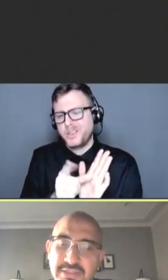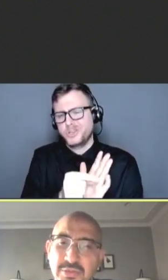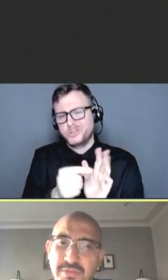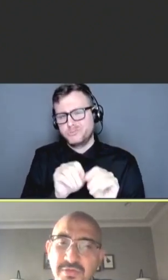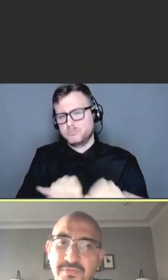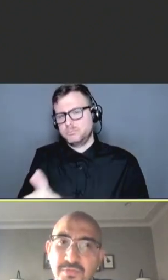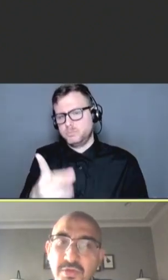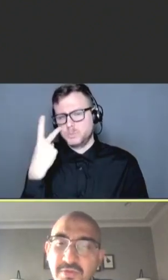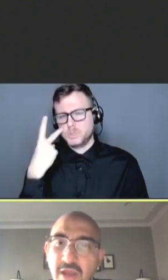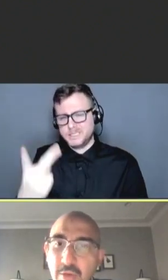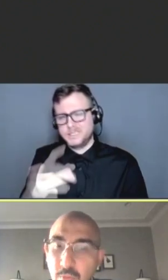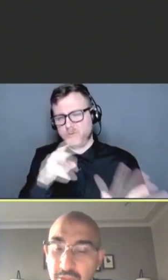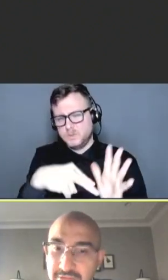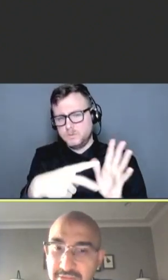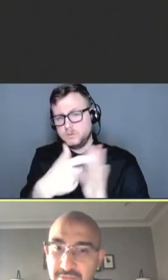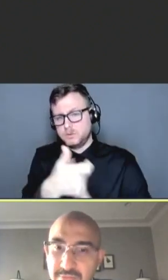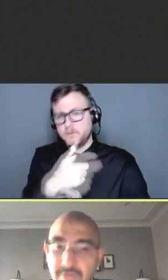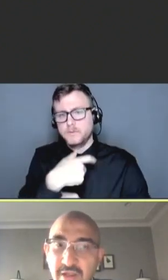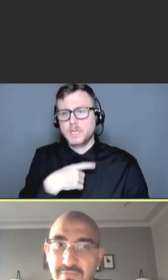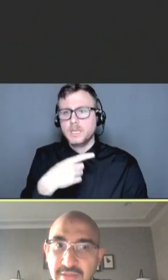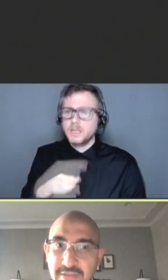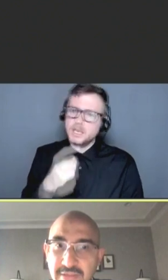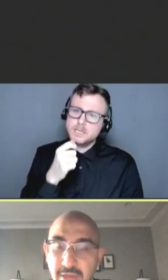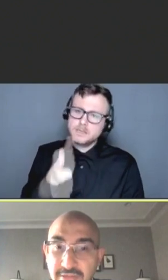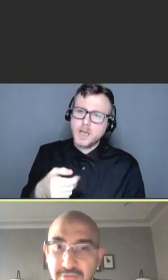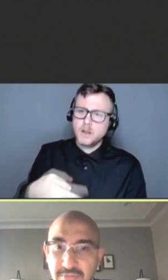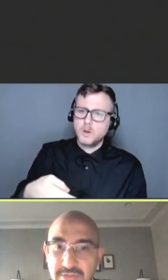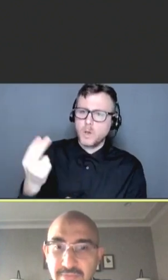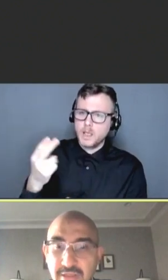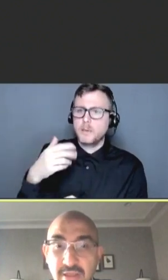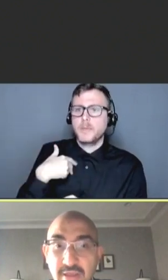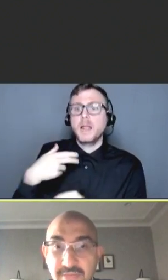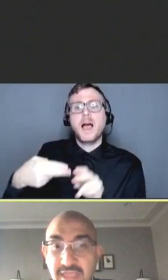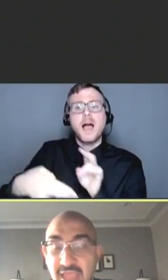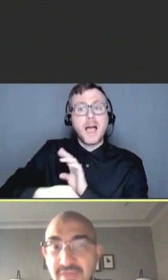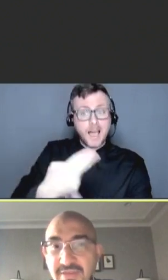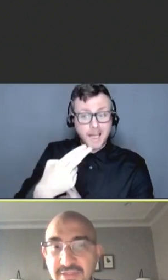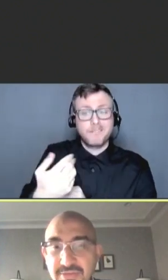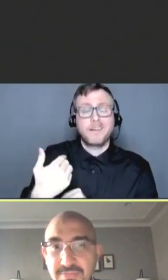tend to be of not high quality in terms of high affinity binding to the spike, but having this